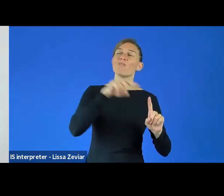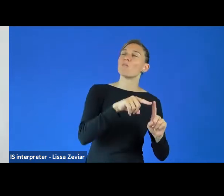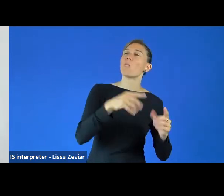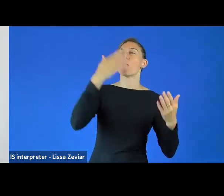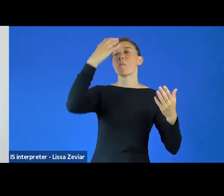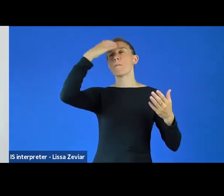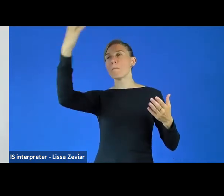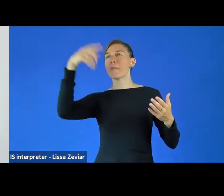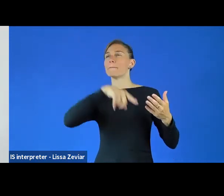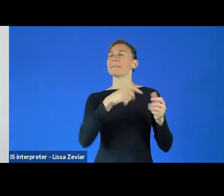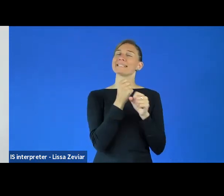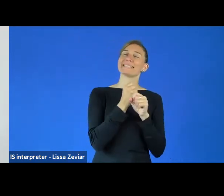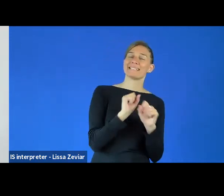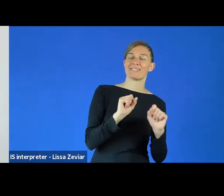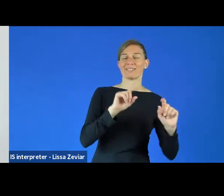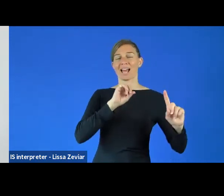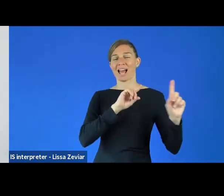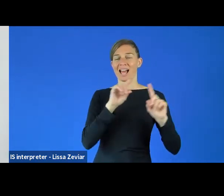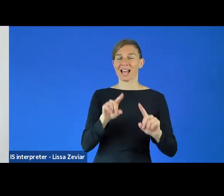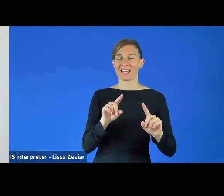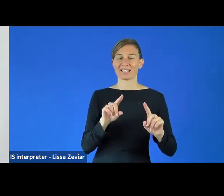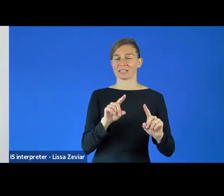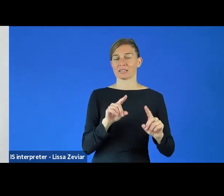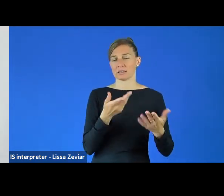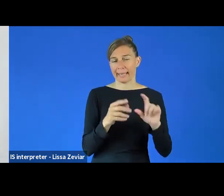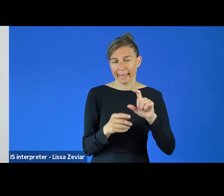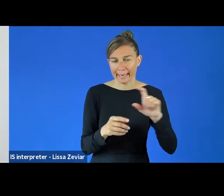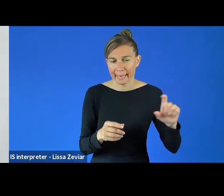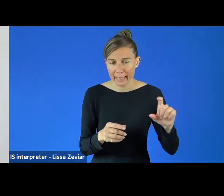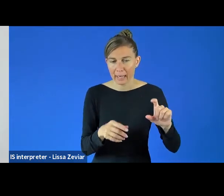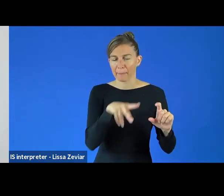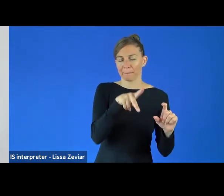this is called PSAP's and these are the call centres